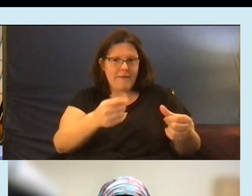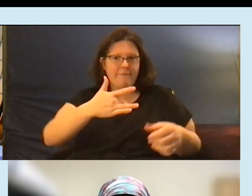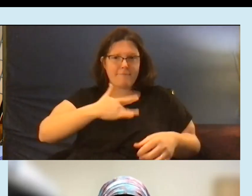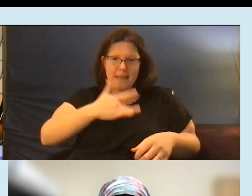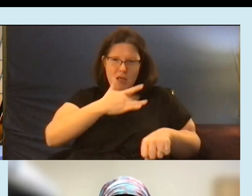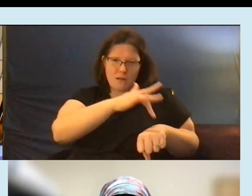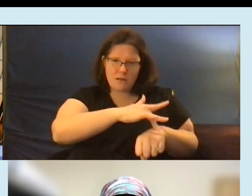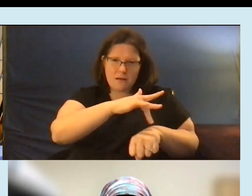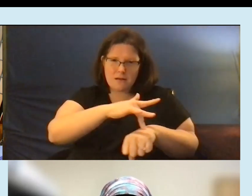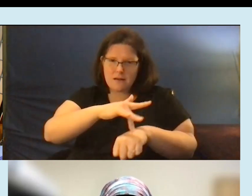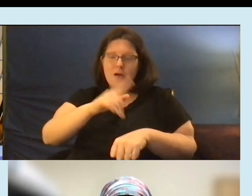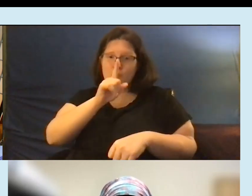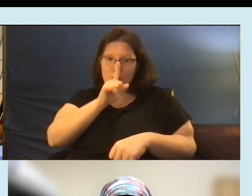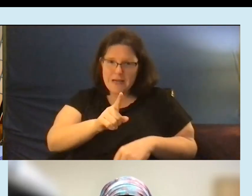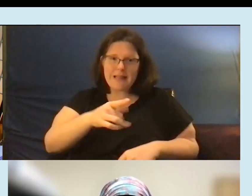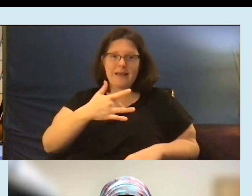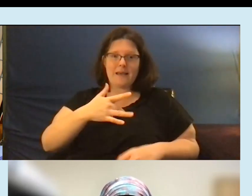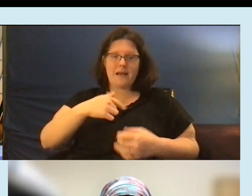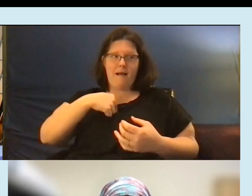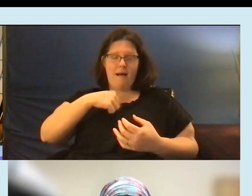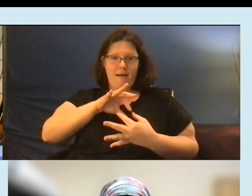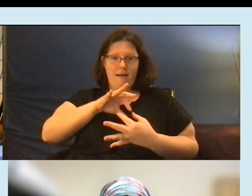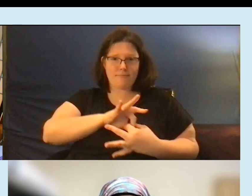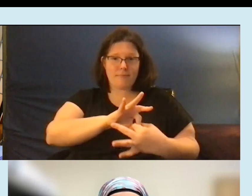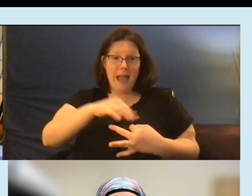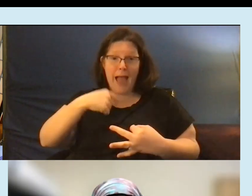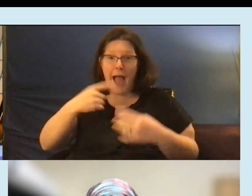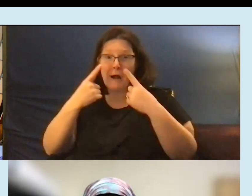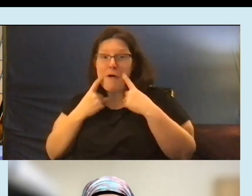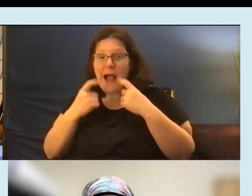um because it did feel really um you know, I got I cried, like I cried a lot,